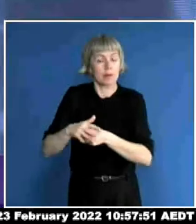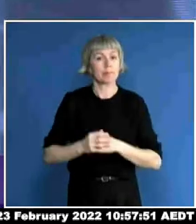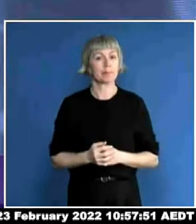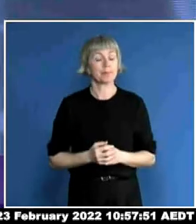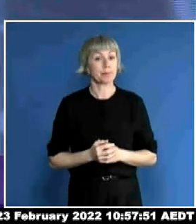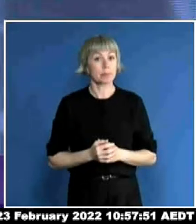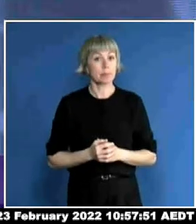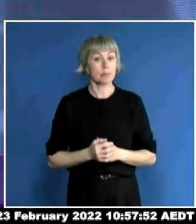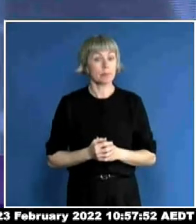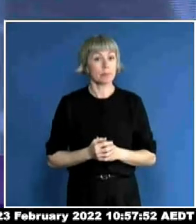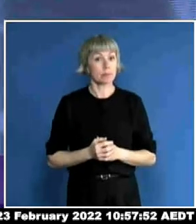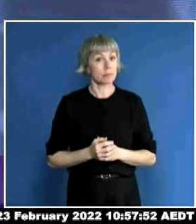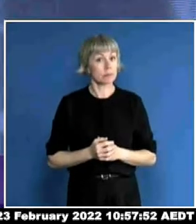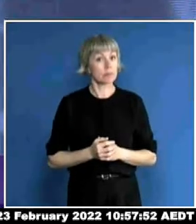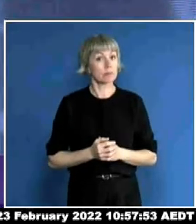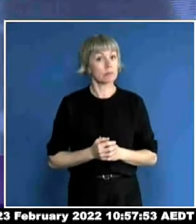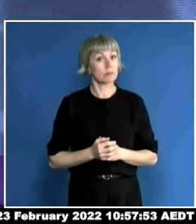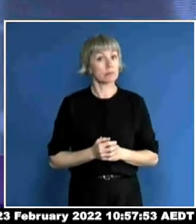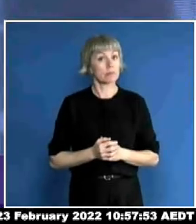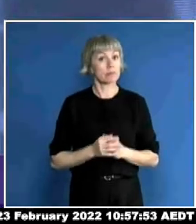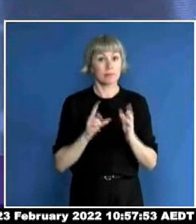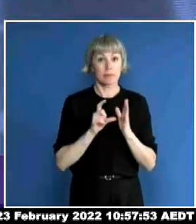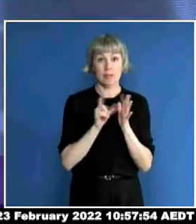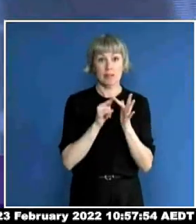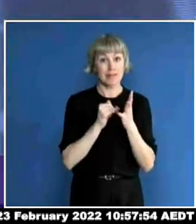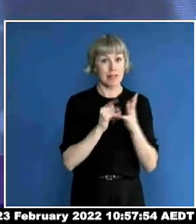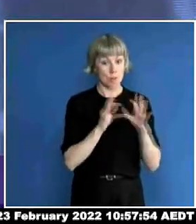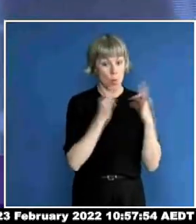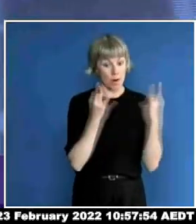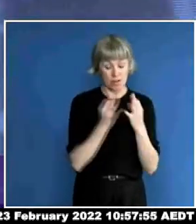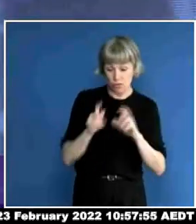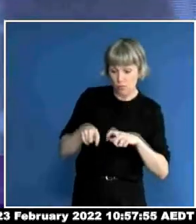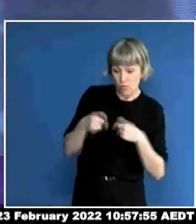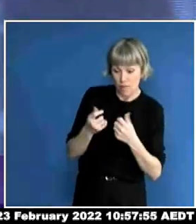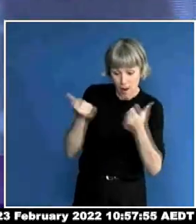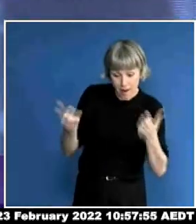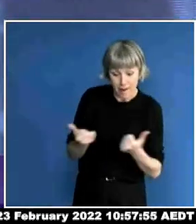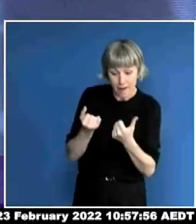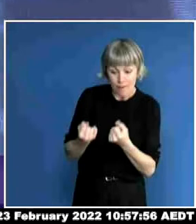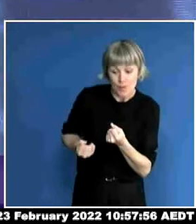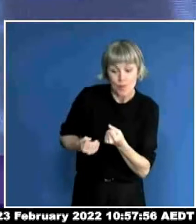employment opportunities, which will include an examination of whether the participants